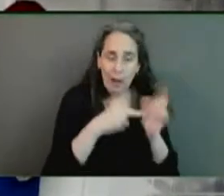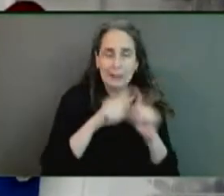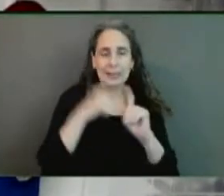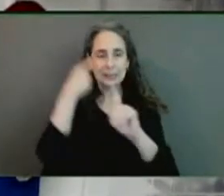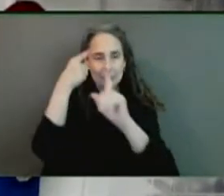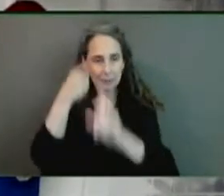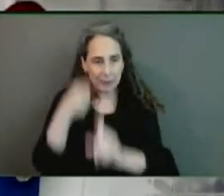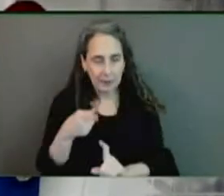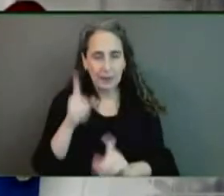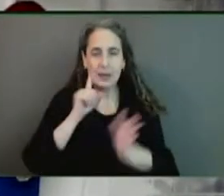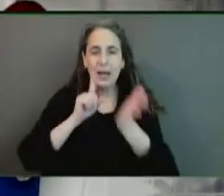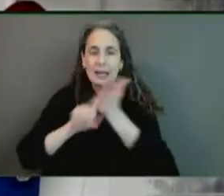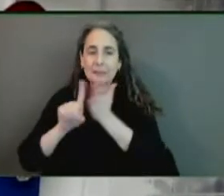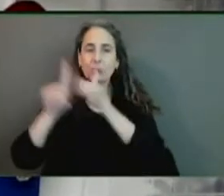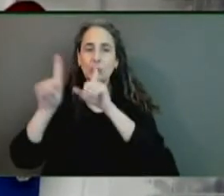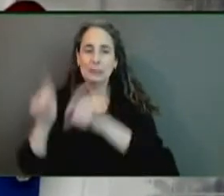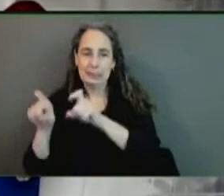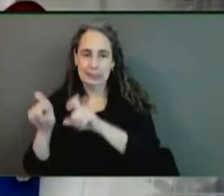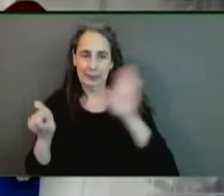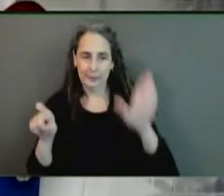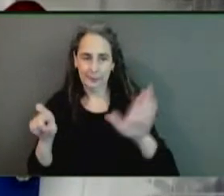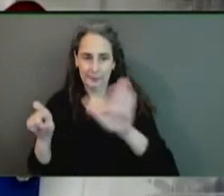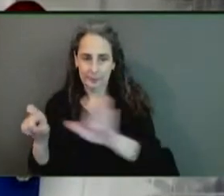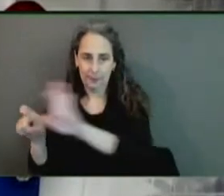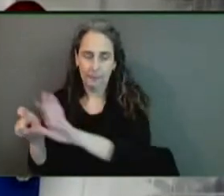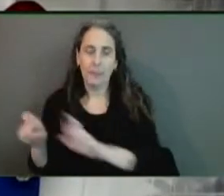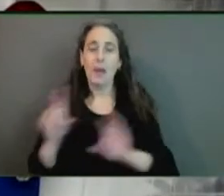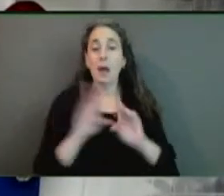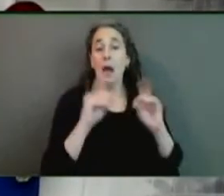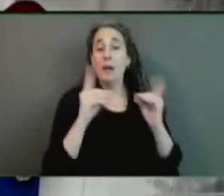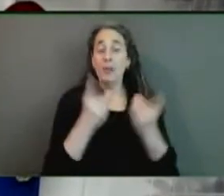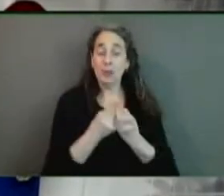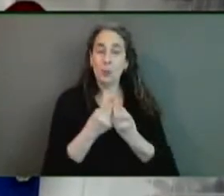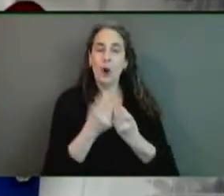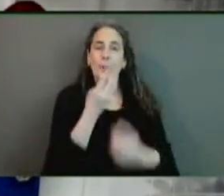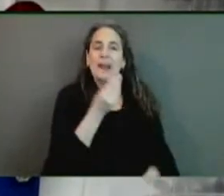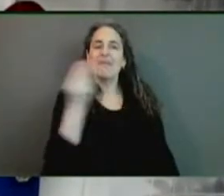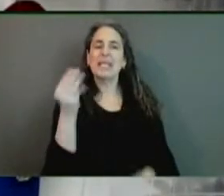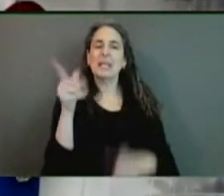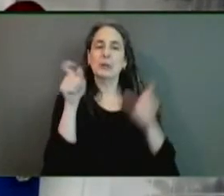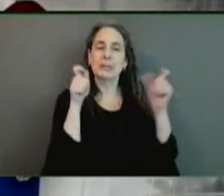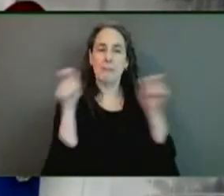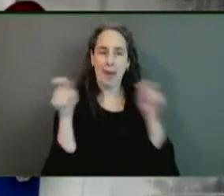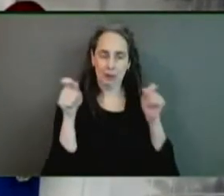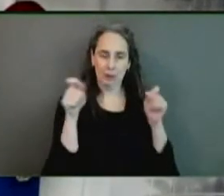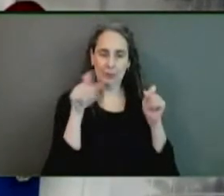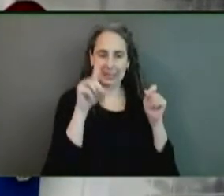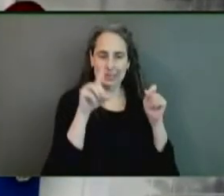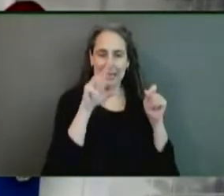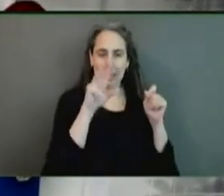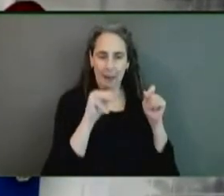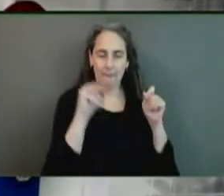local guidelines, specifications , inspection and testing. And